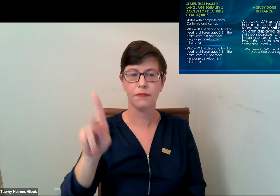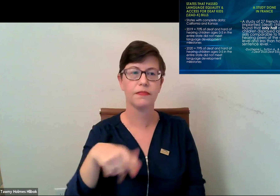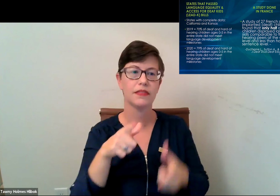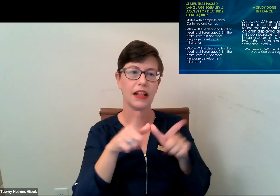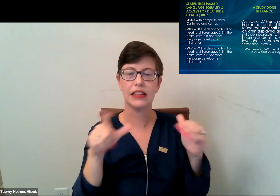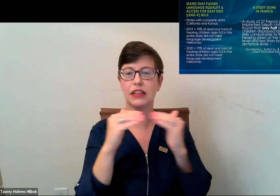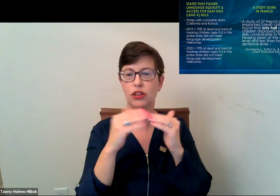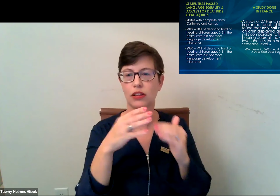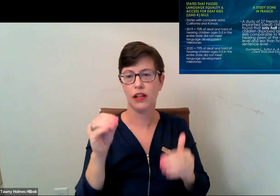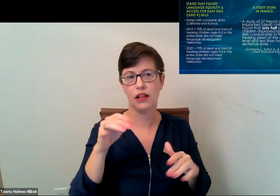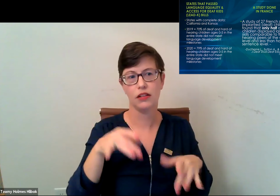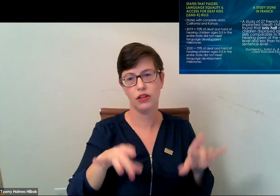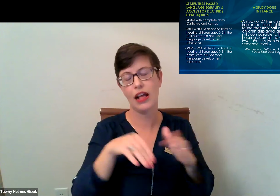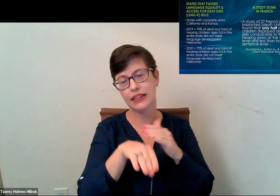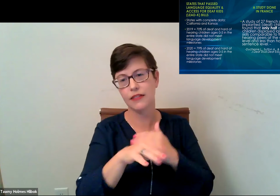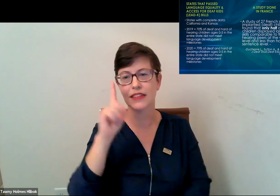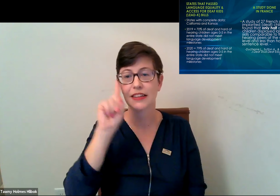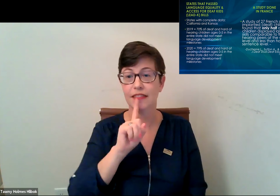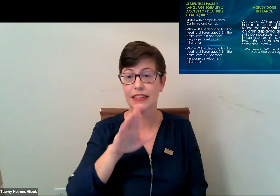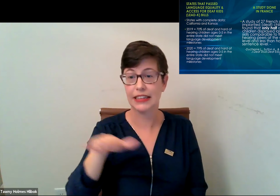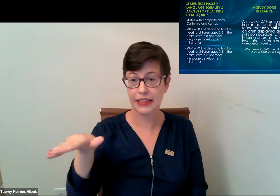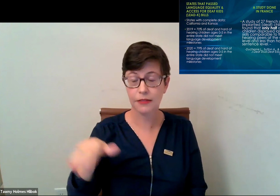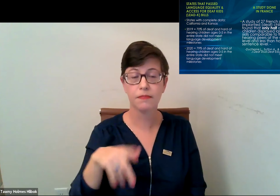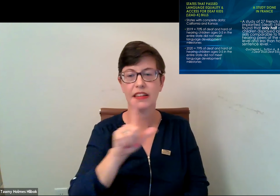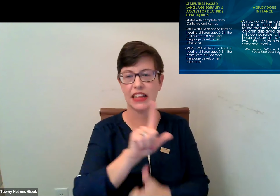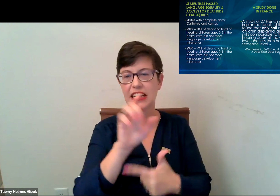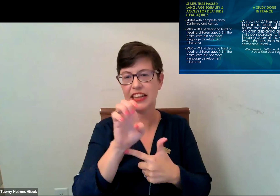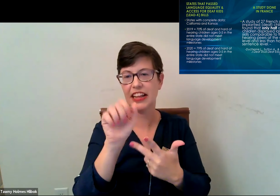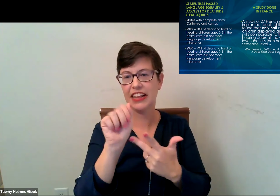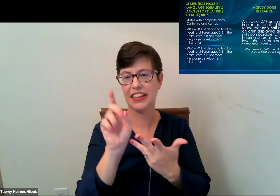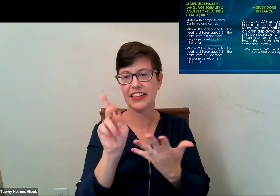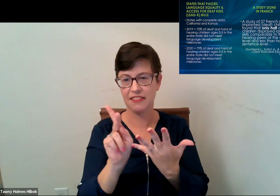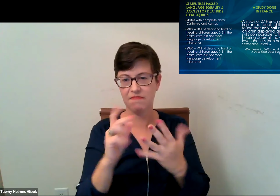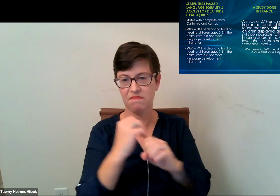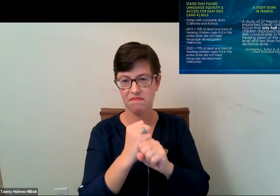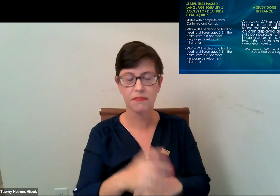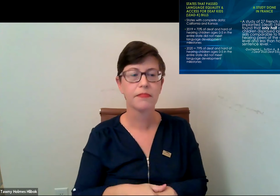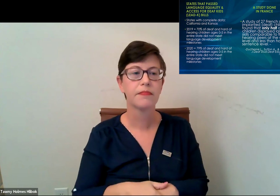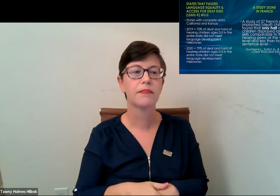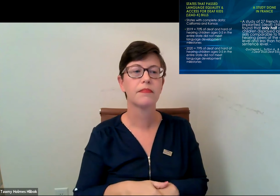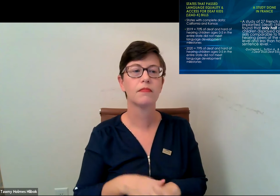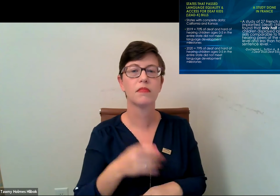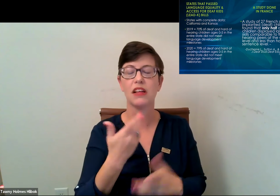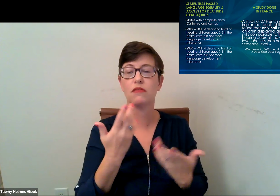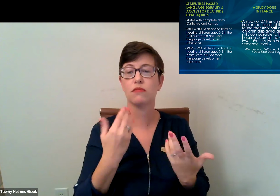there's a law, called the UK language, equality and access for deaf kids.